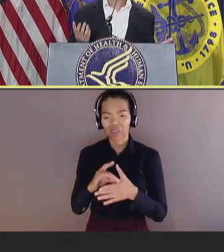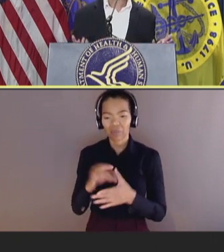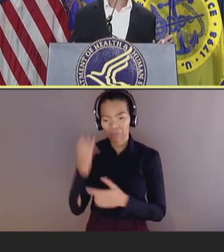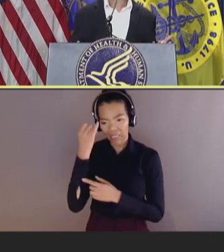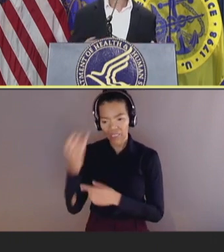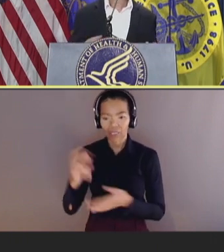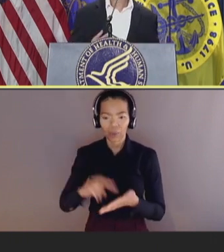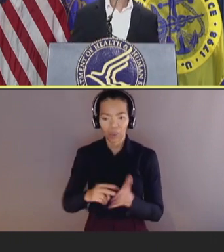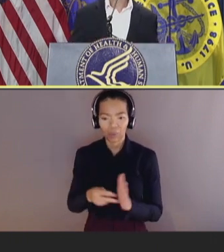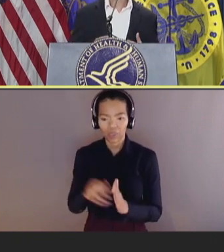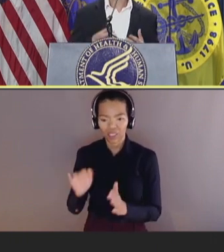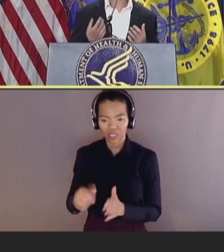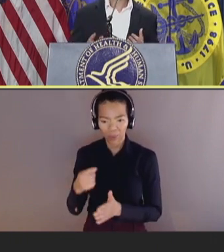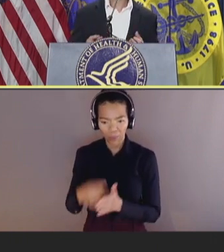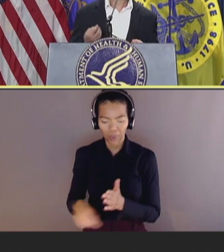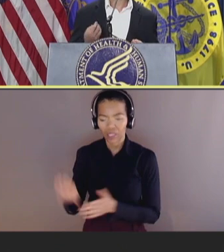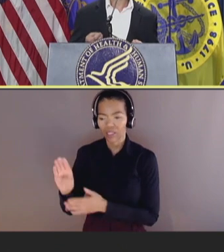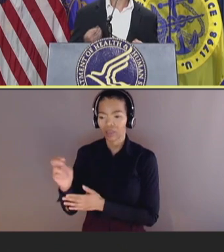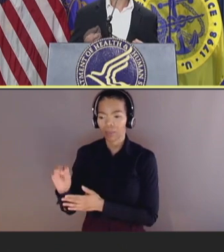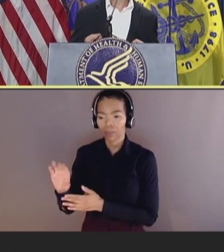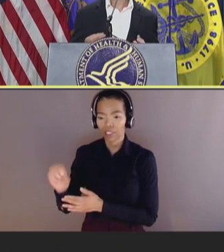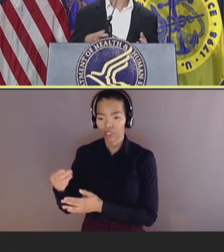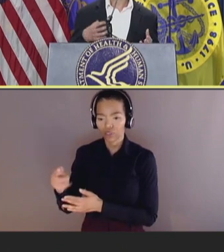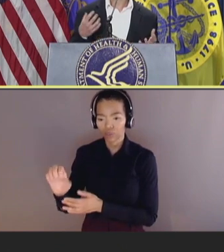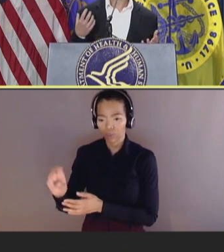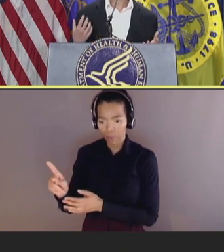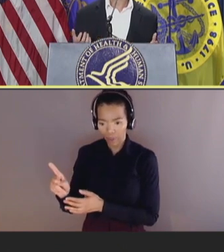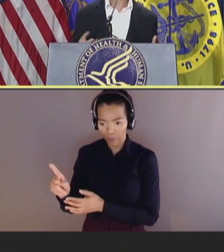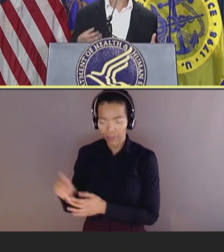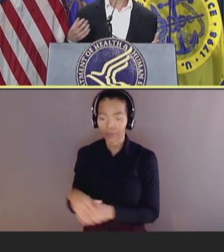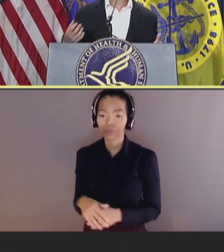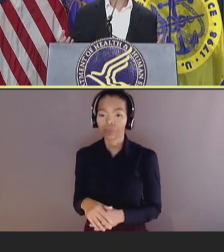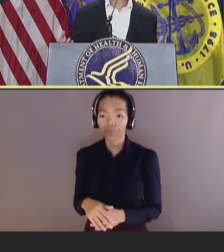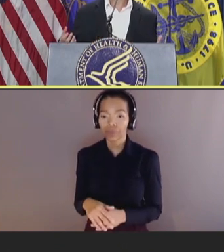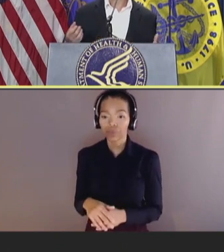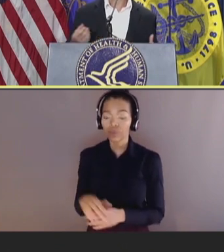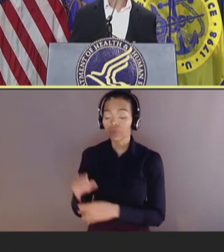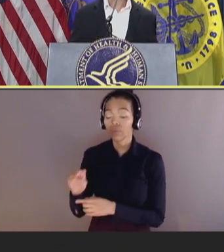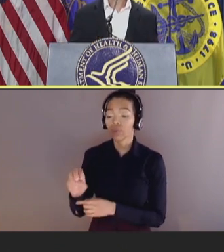is for the Medicare Part B fee-for-service, or in other words, what we're defining is adequate,